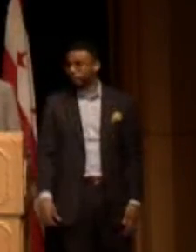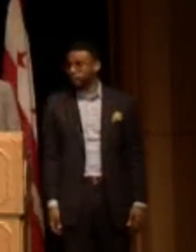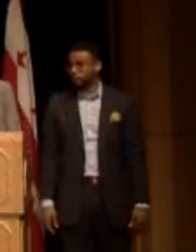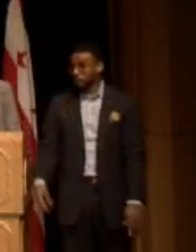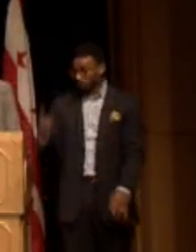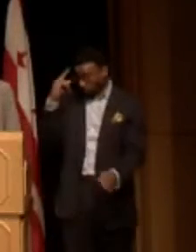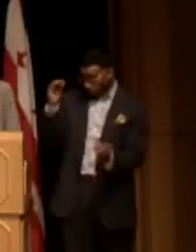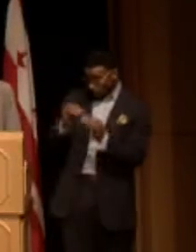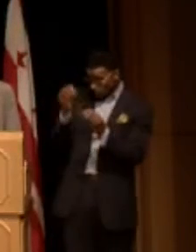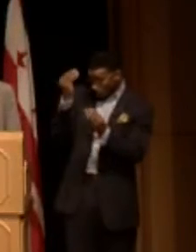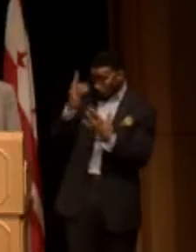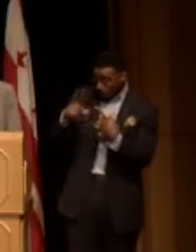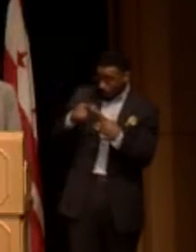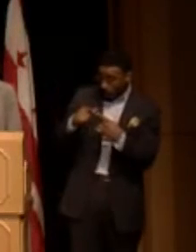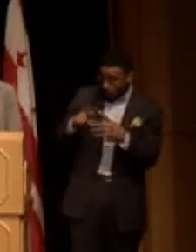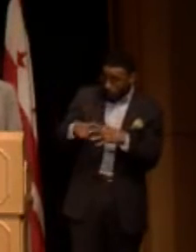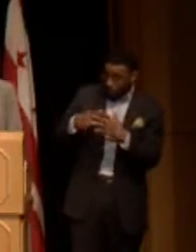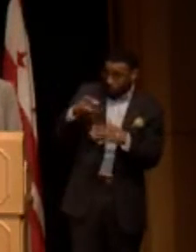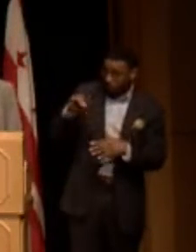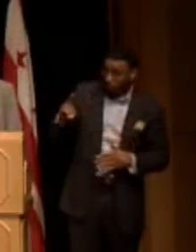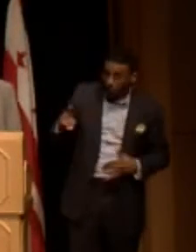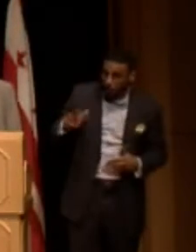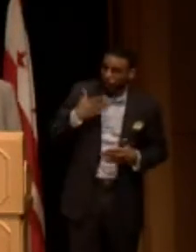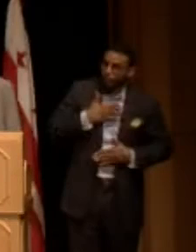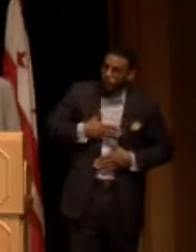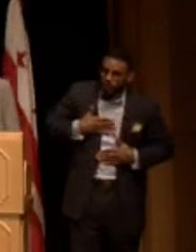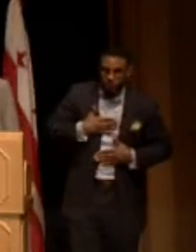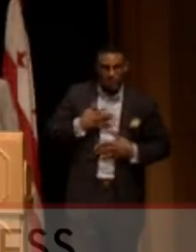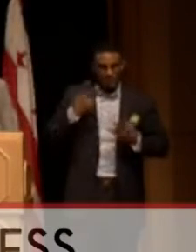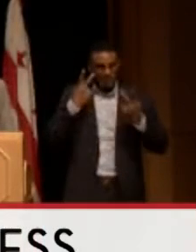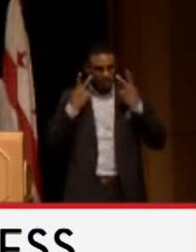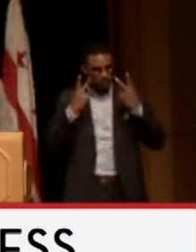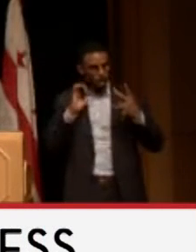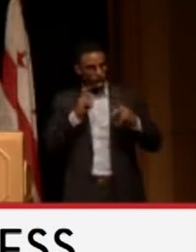FOR MORE INFORMATION ABOUT THE LAUNCH PAD, PLEASE SEE OUR TEAM